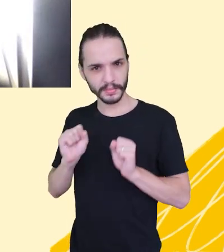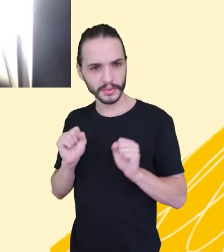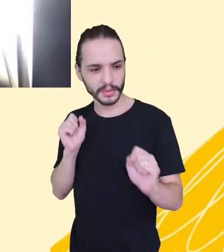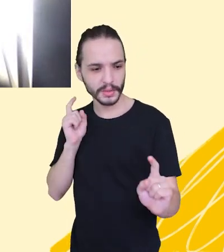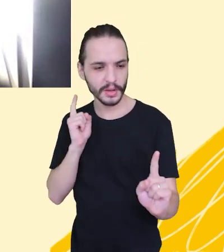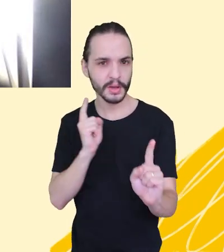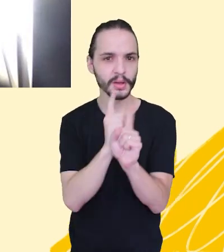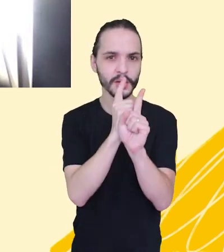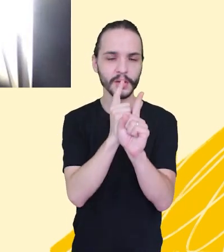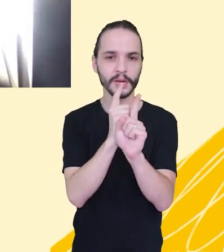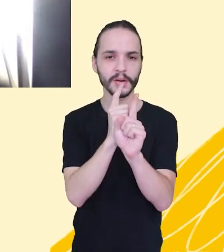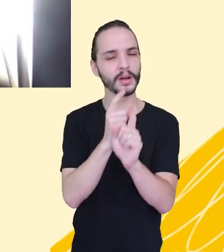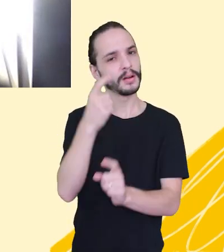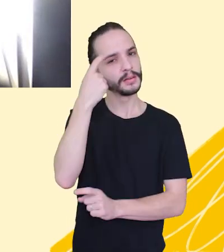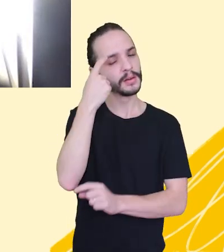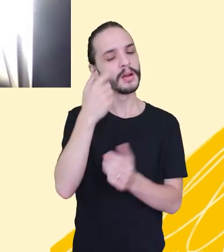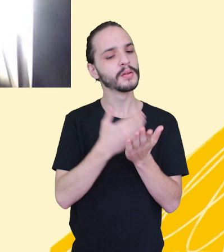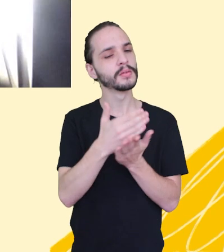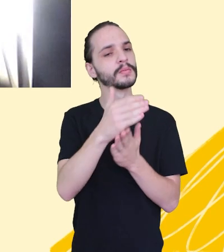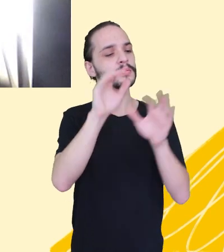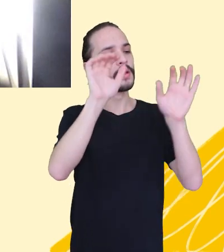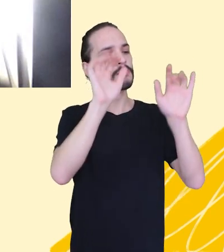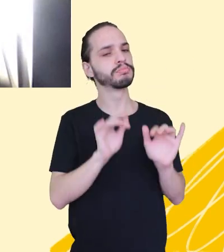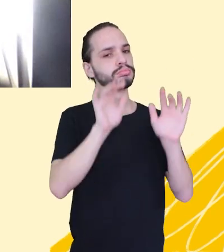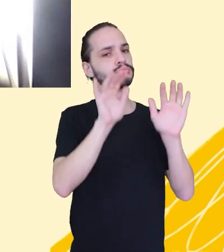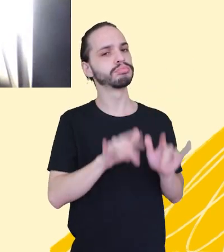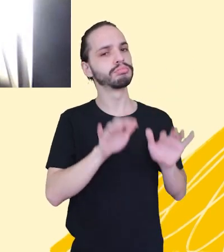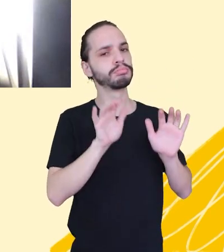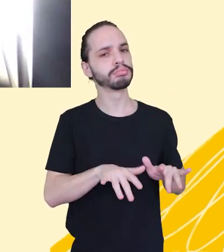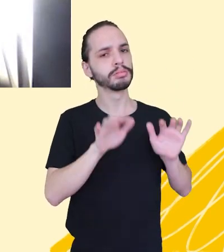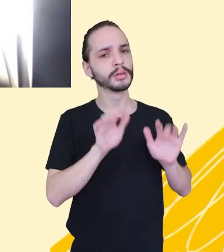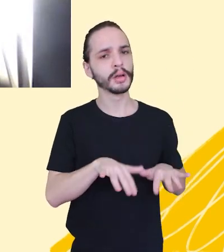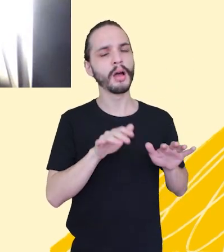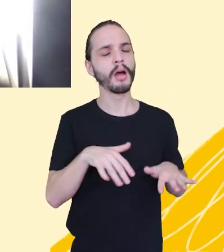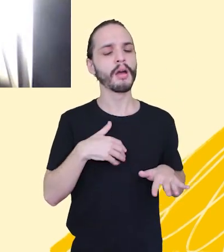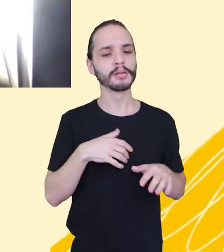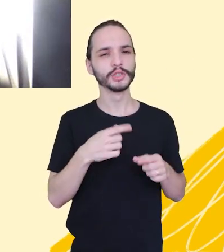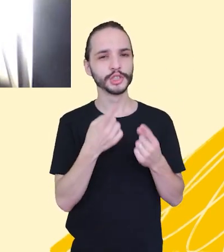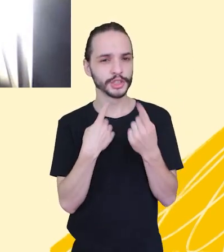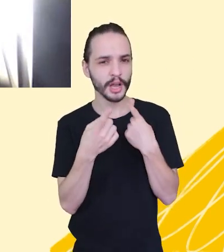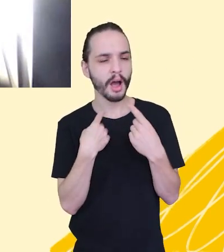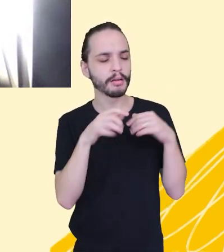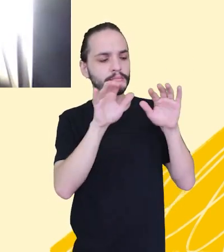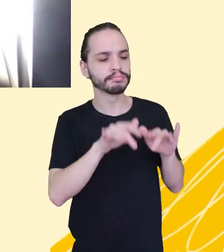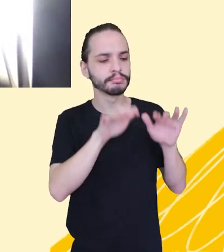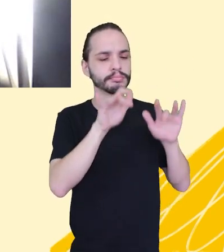And then I wrote this dialogue. And then it was very...